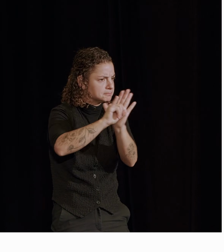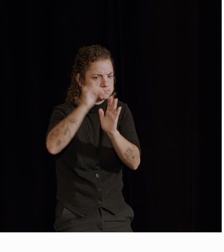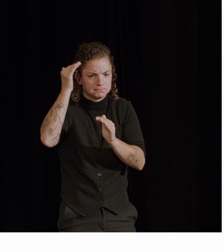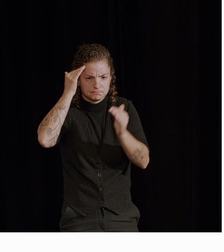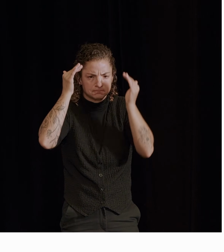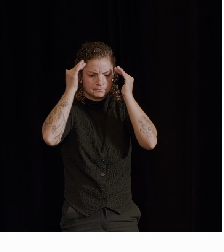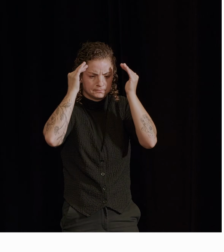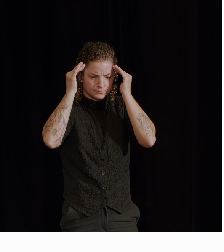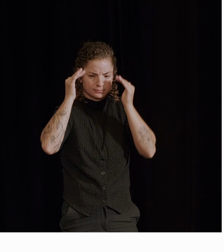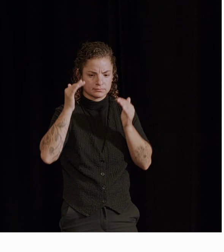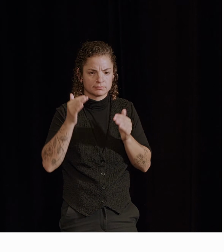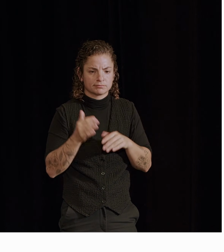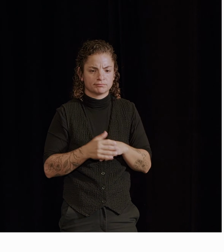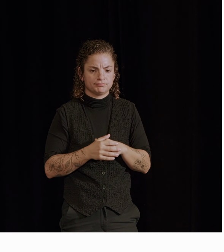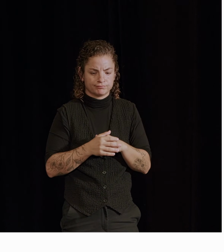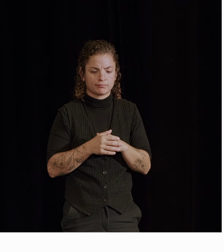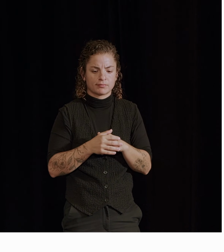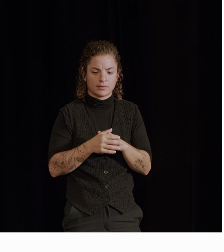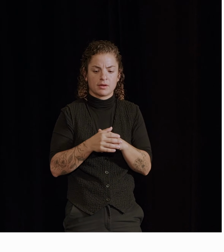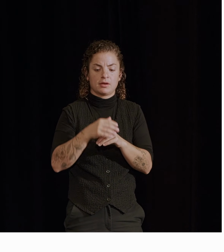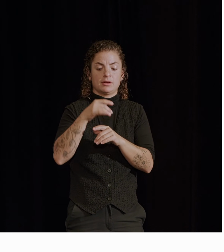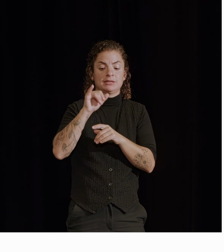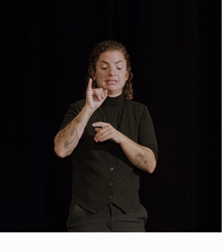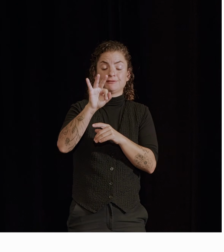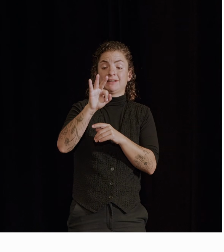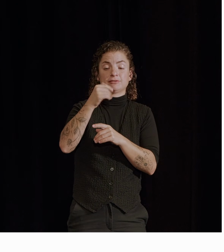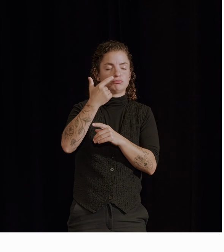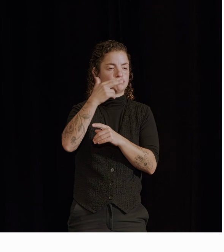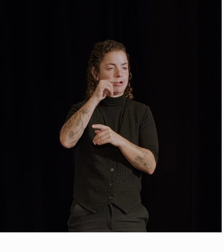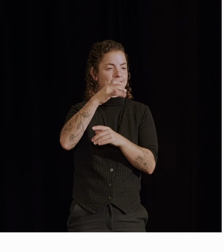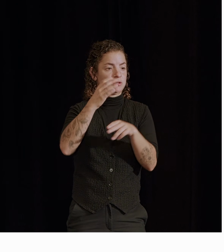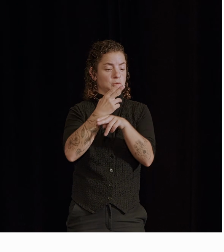there were early screen readers, and there was some amazing work done by